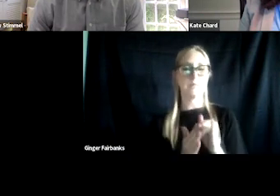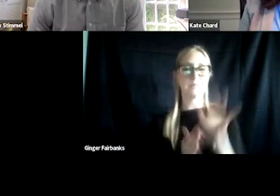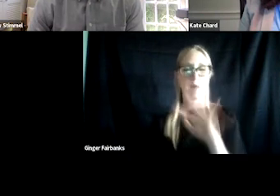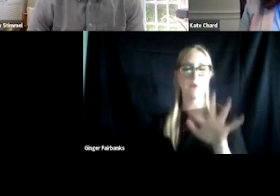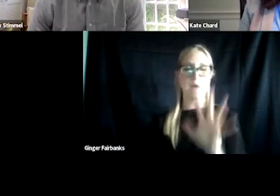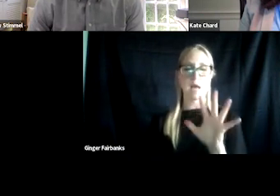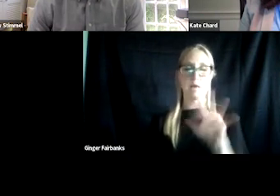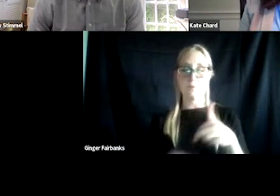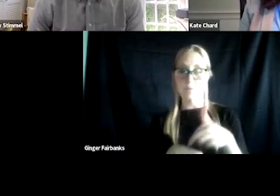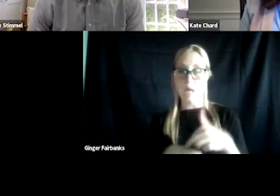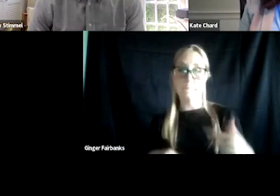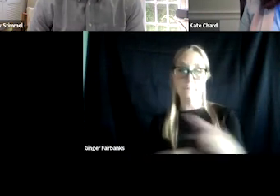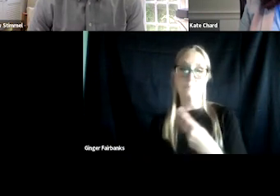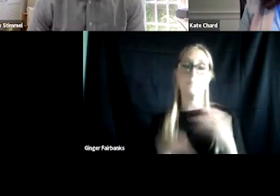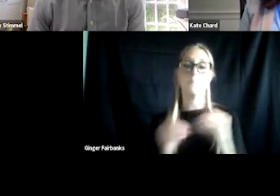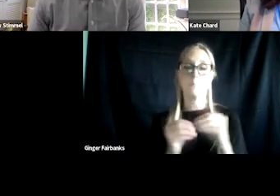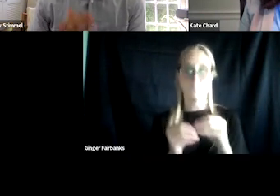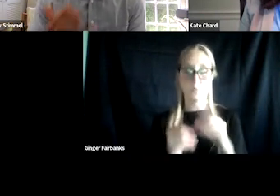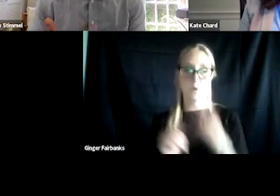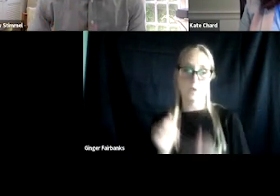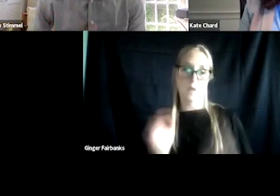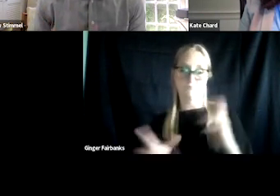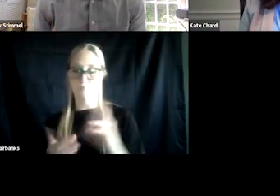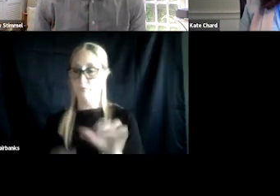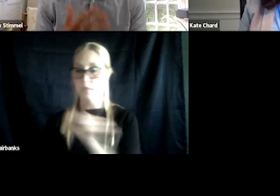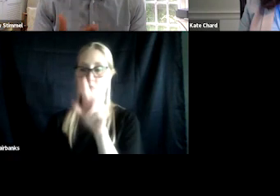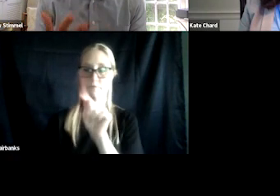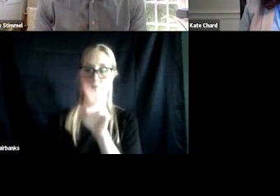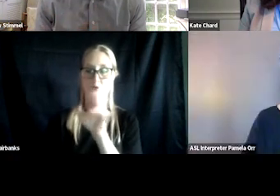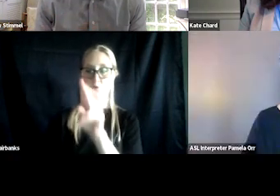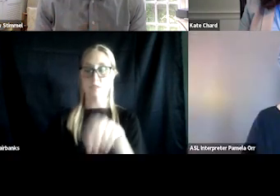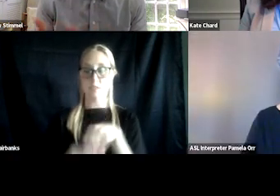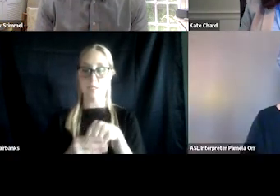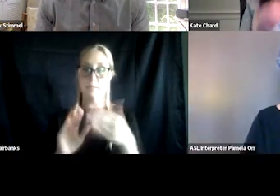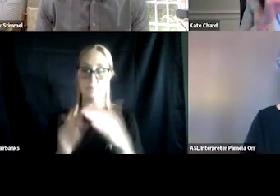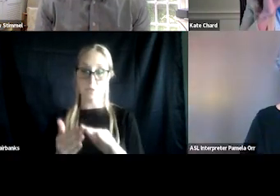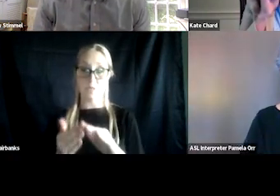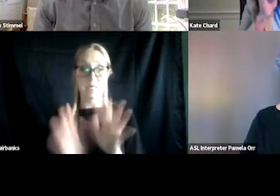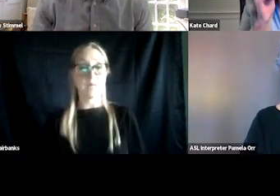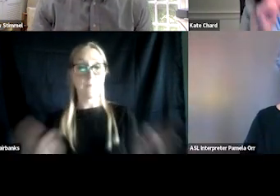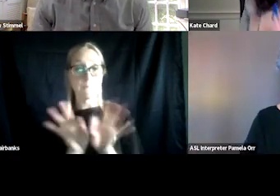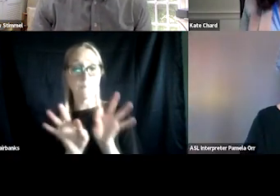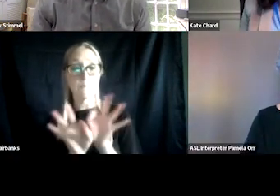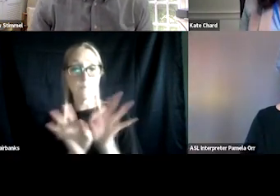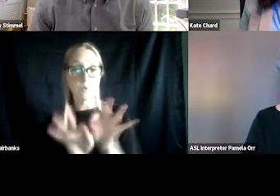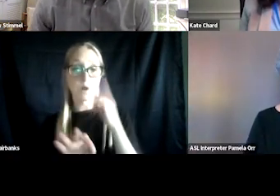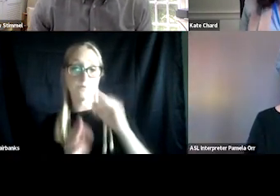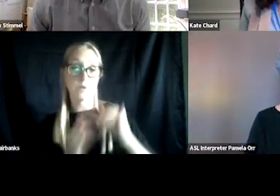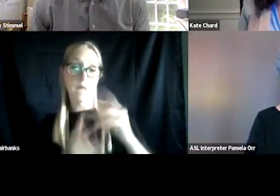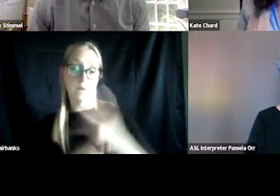of veterans with OTH discharges in the community. And I bring this up, it's important in terms of access to care, which we'll be talking about when Dr. Chard talks about treatment.